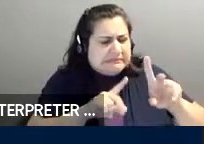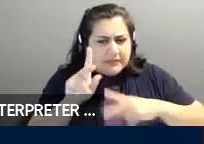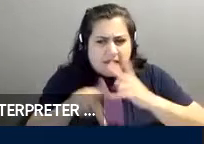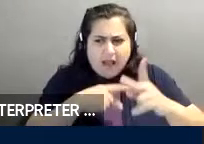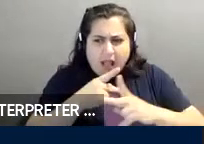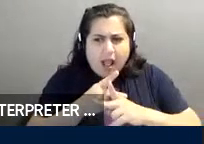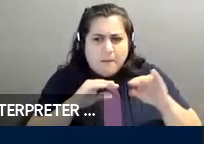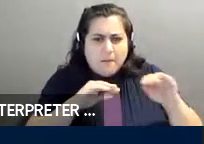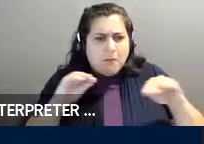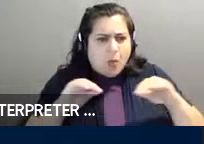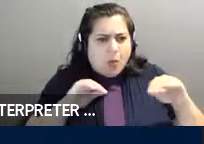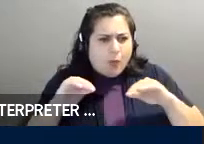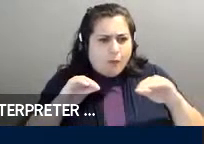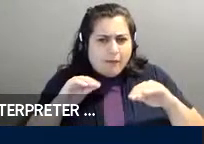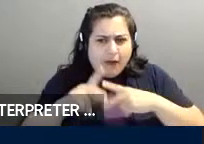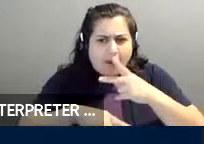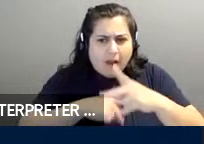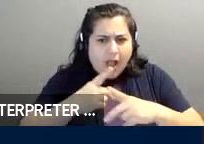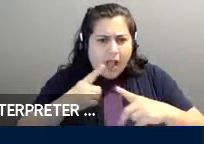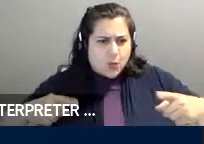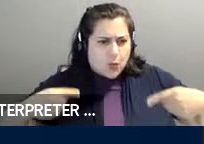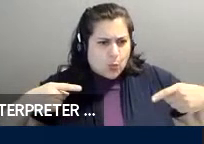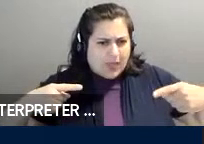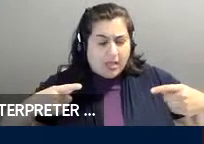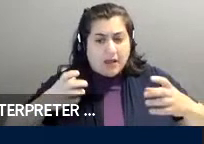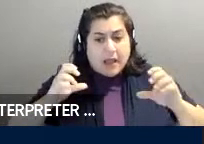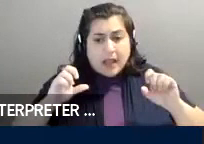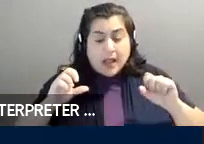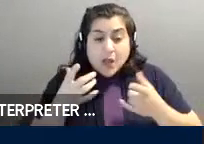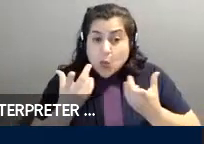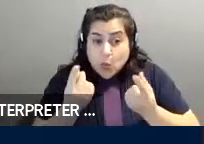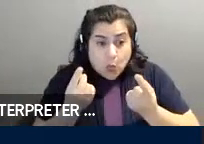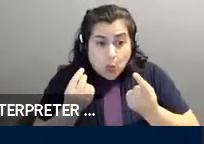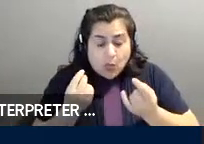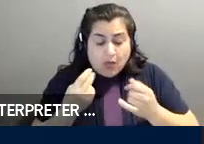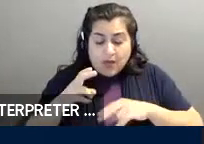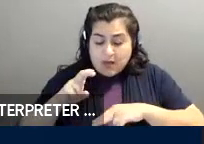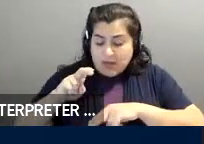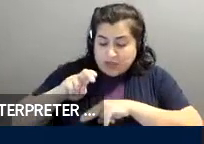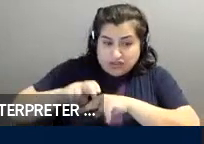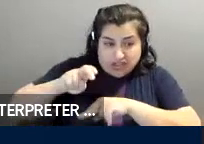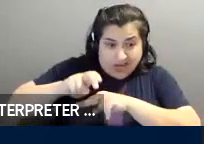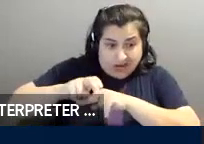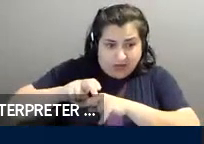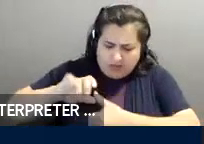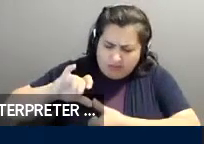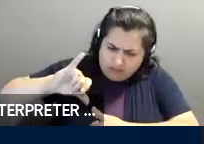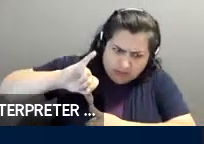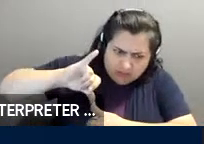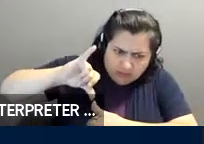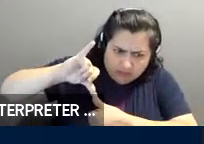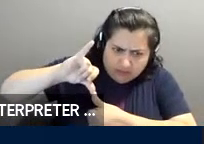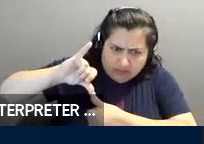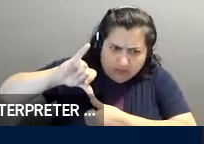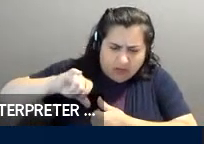also measured, like, wheelchair seat height and they looked at also reach ranges and then